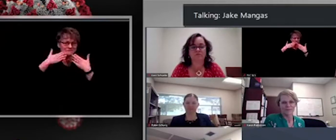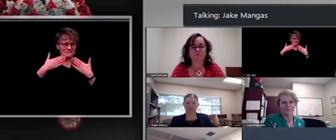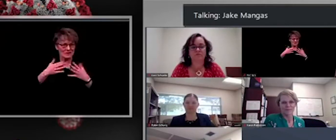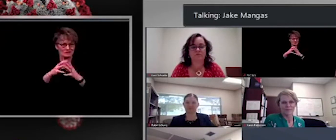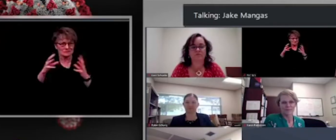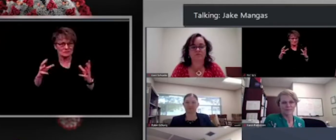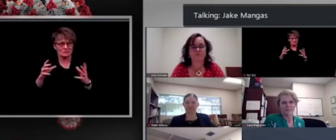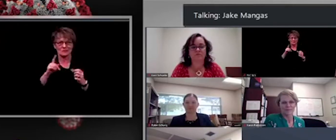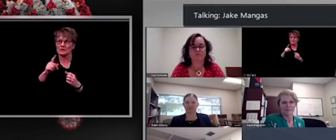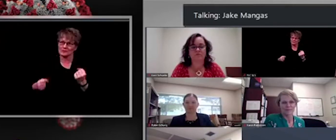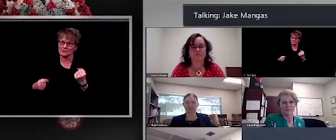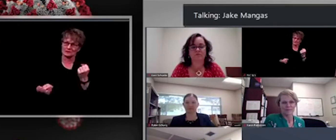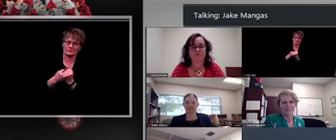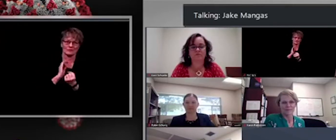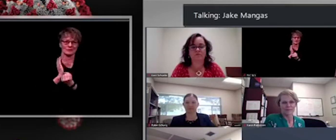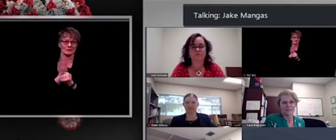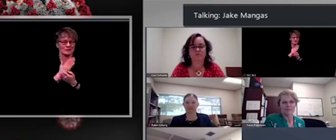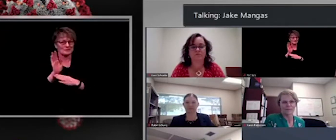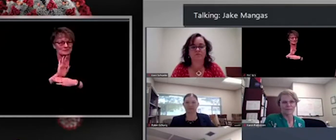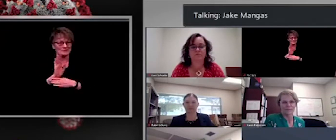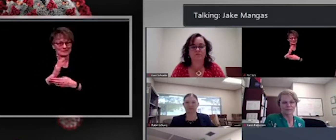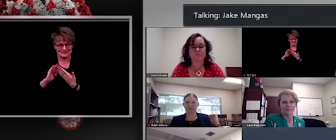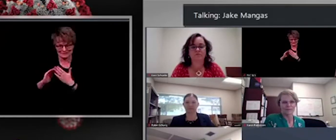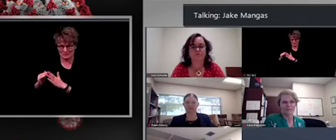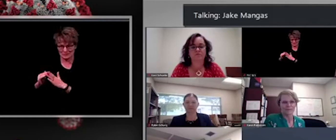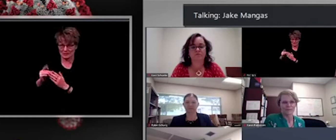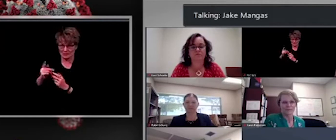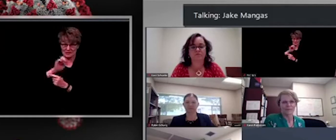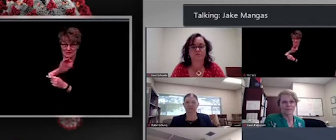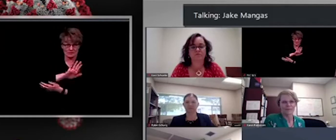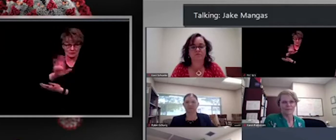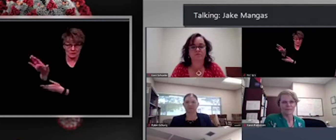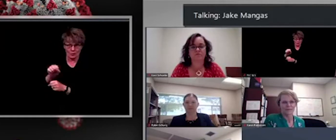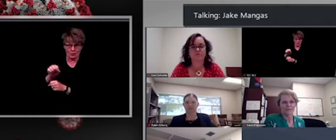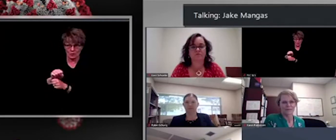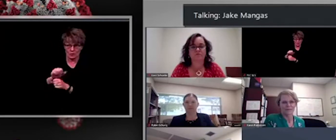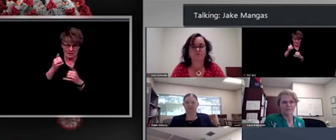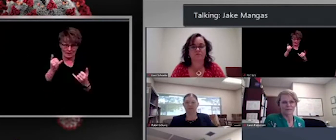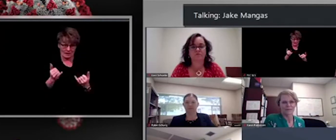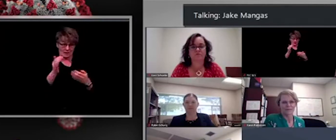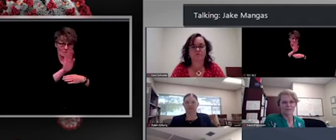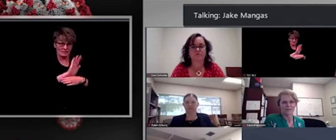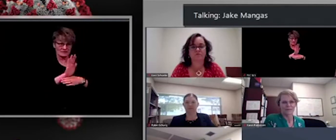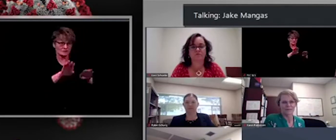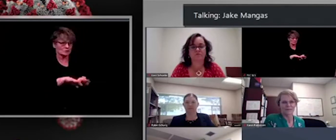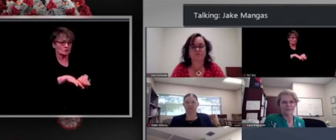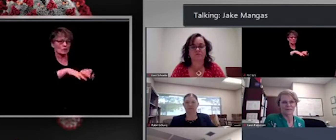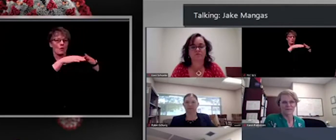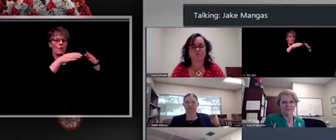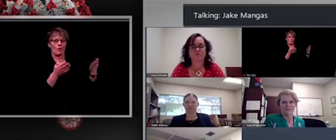So, we've got restaurants that are open and offering indoor dining. For the foreseeable